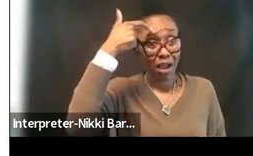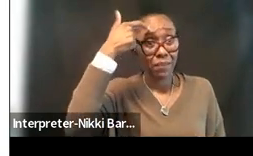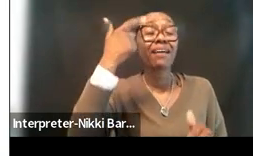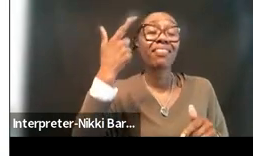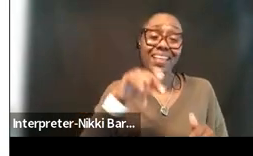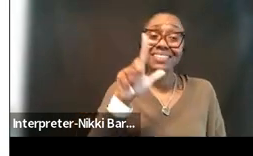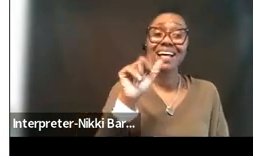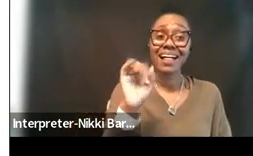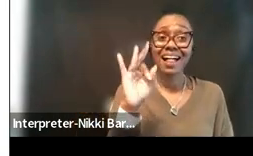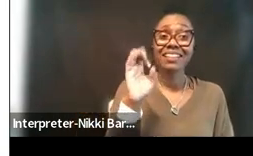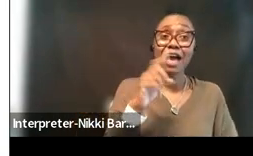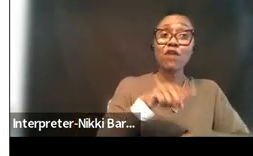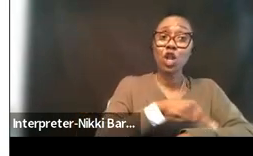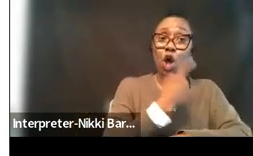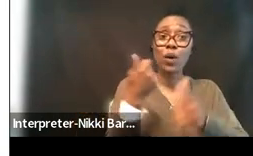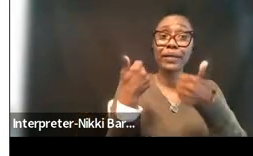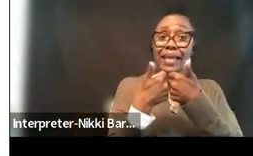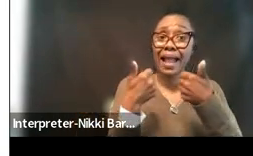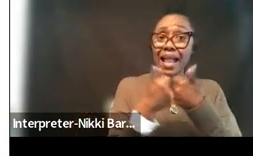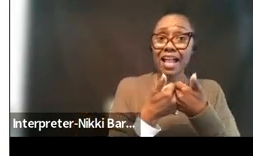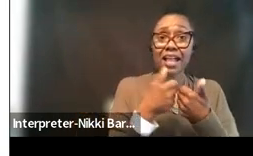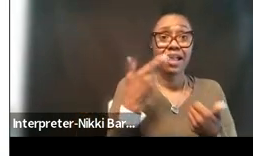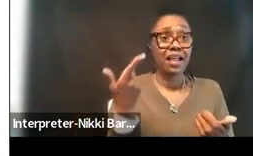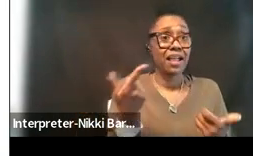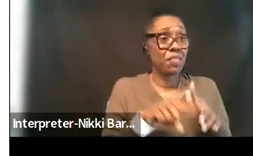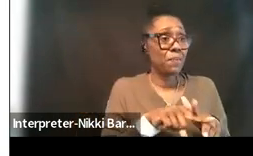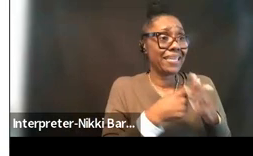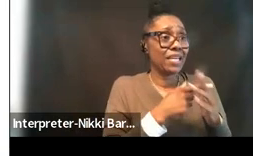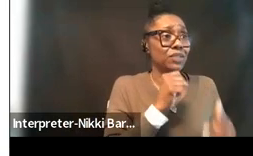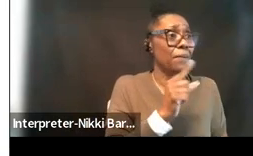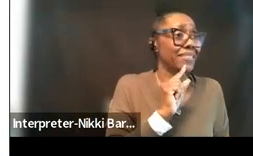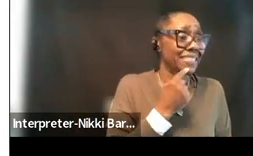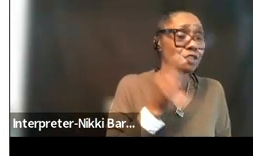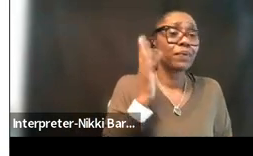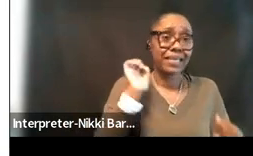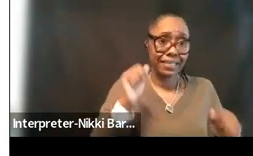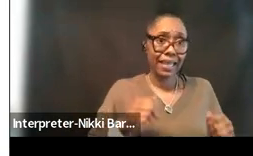It will not always be as intense as it is in the beginning, but this will have always affected you.